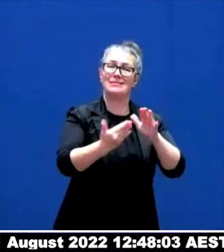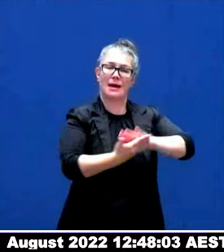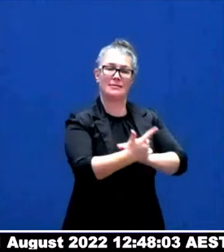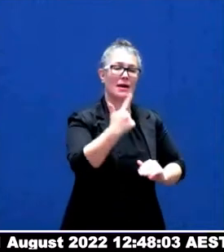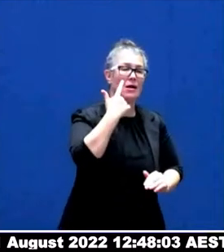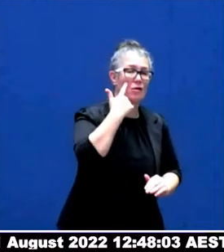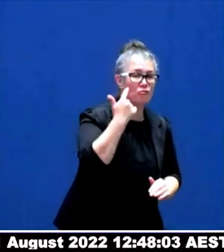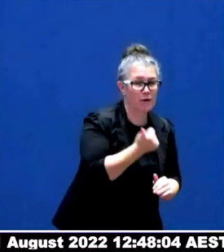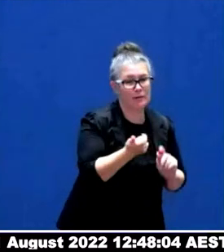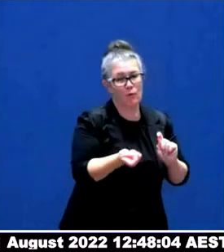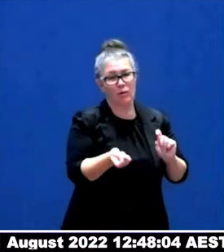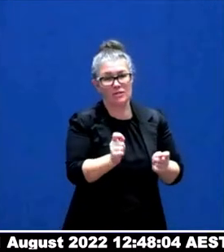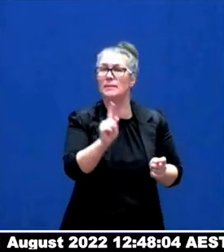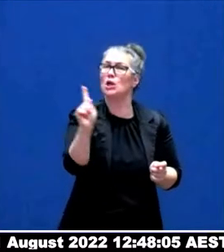universal access.